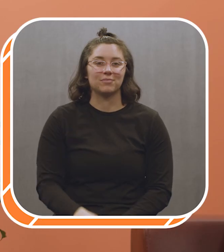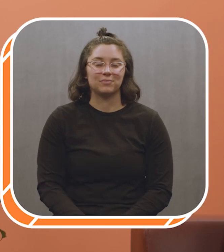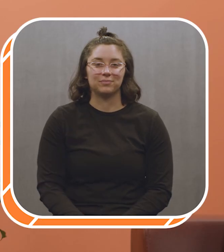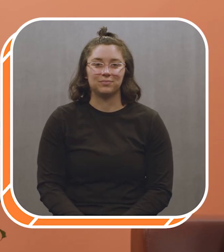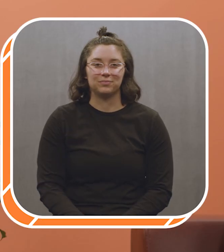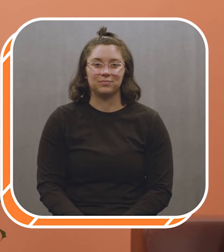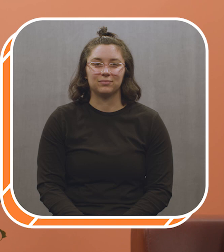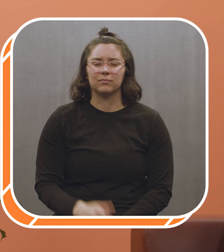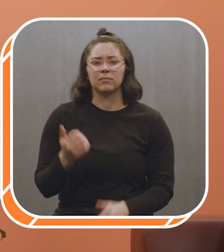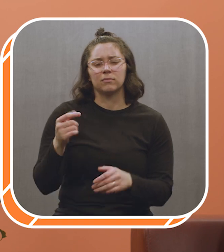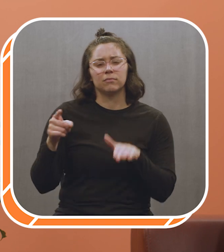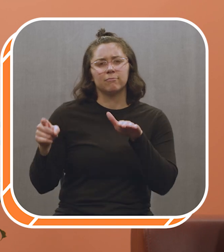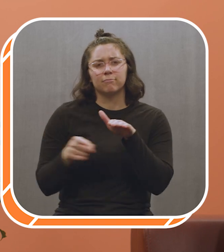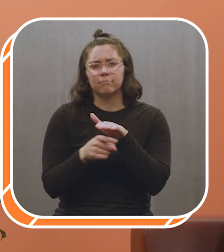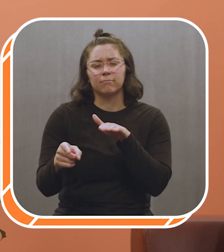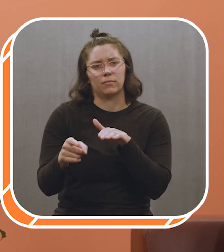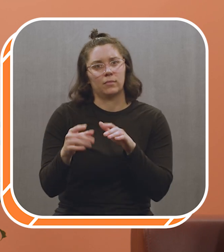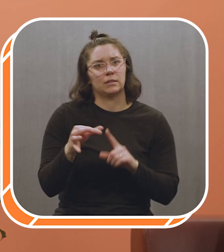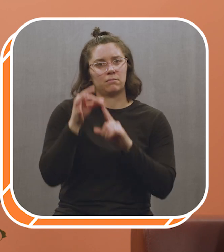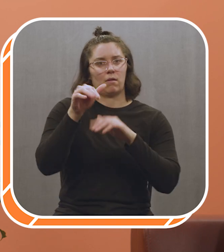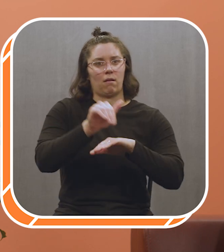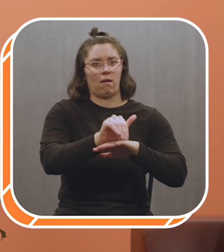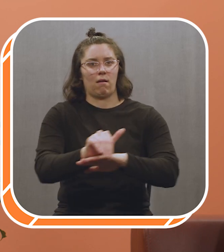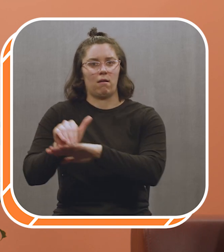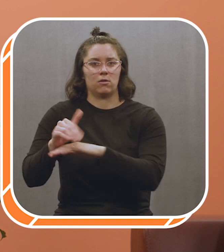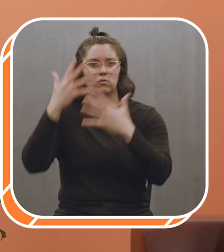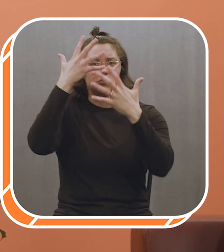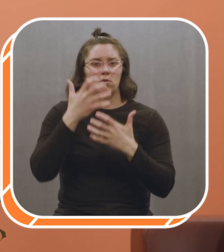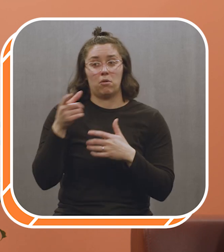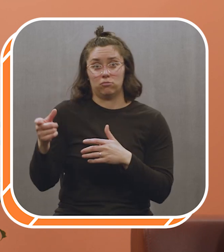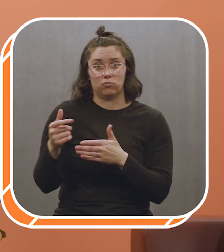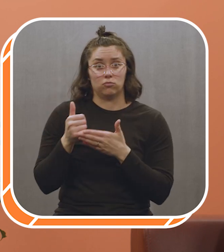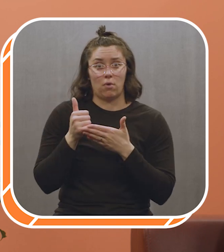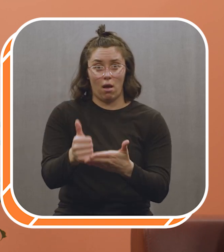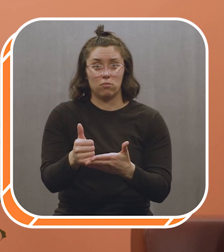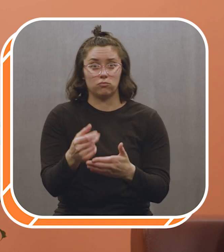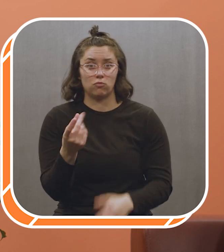And I'm sure, you know, navigating especially at night, you know, your dog is very helpful with that.